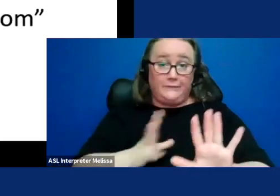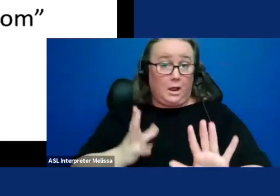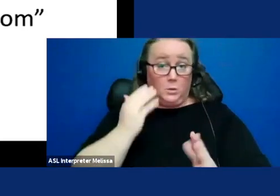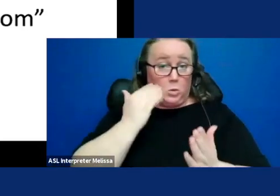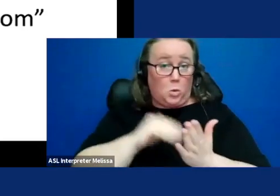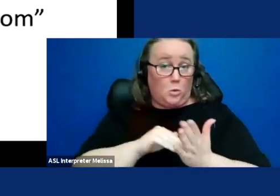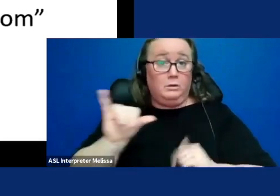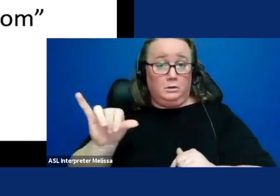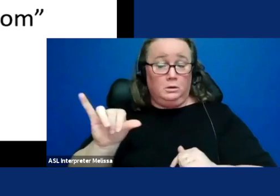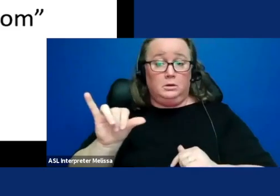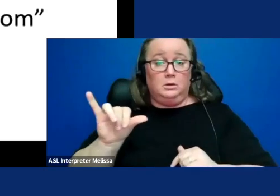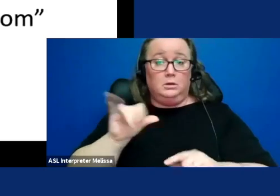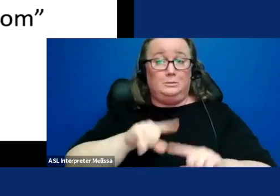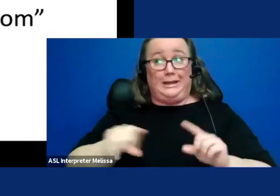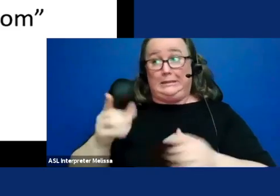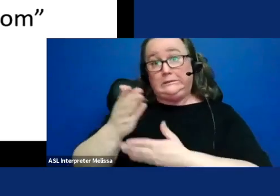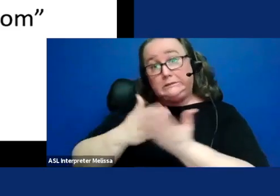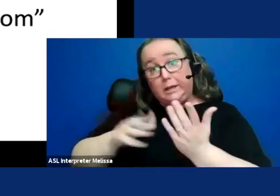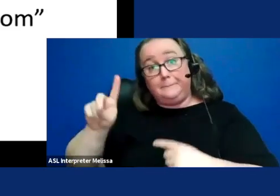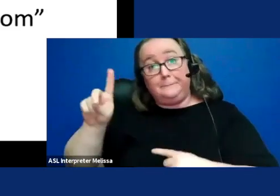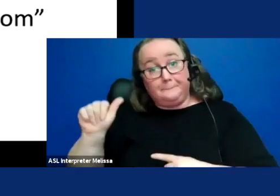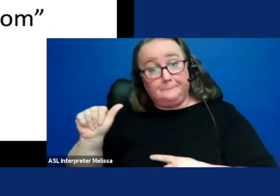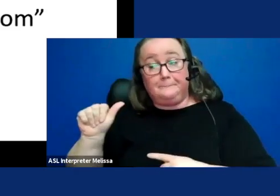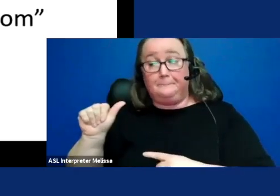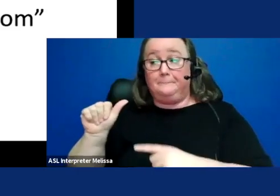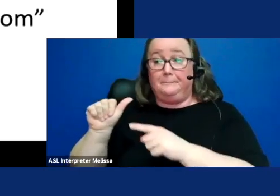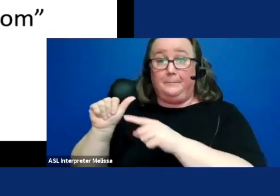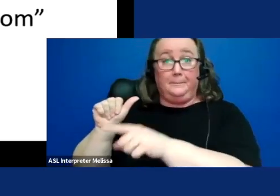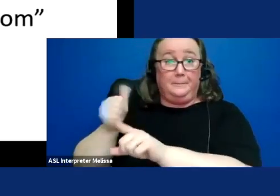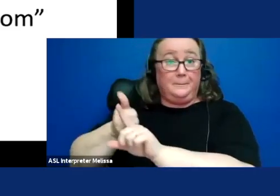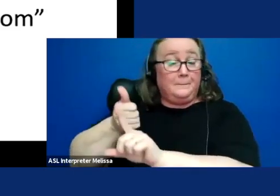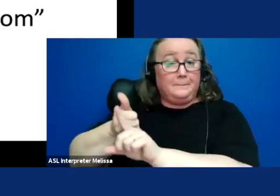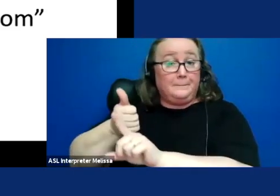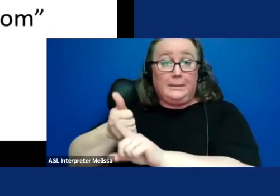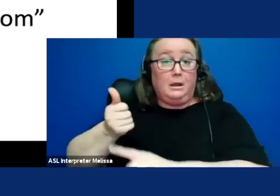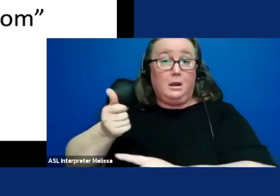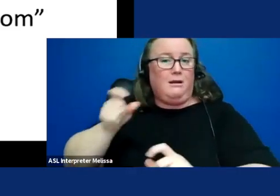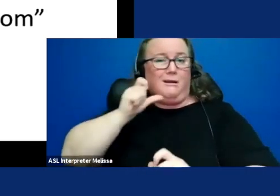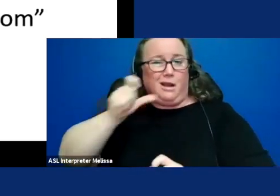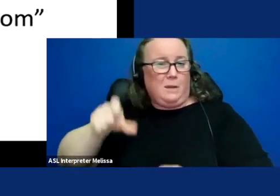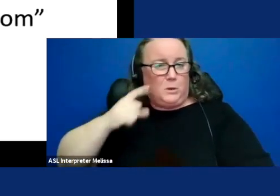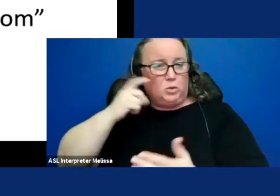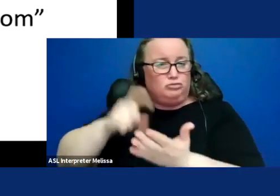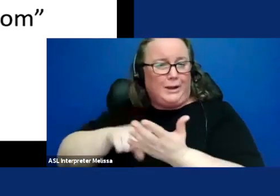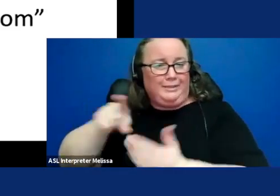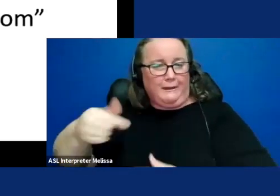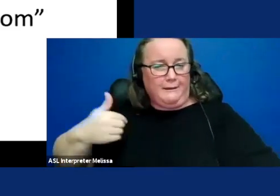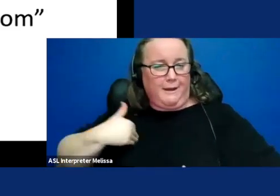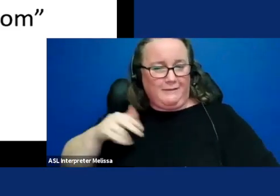There's also some disabilities where maybe that person can't recognize that they have that certain type of disability.